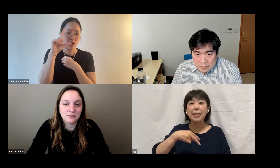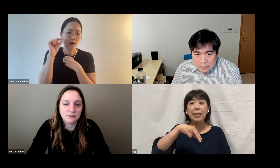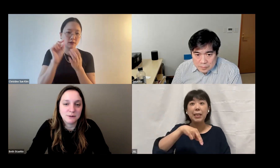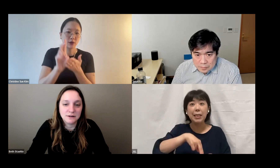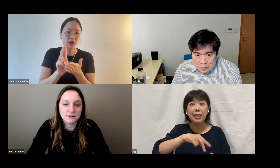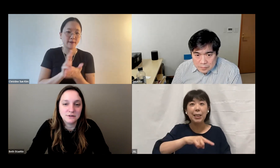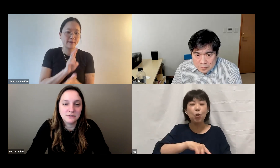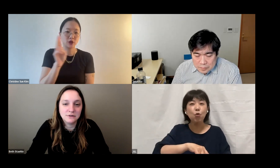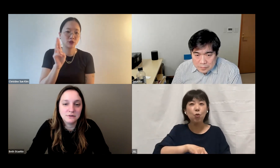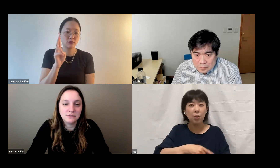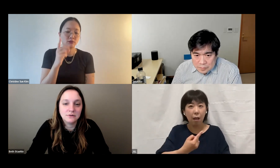respond to…